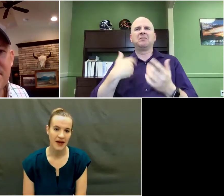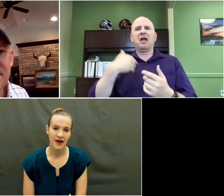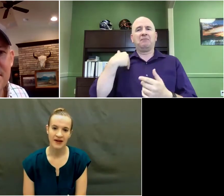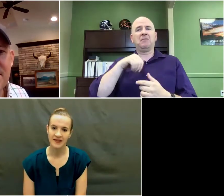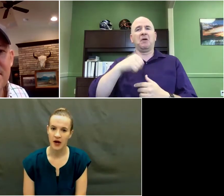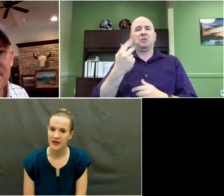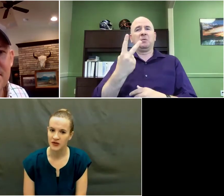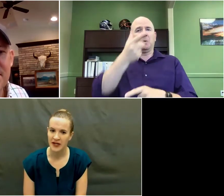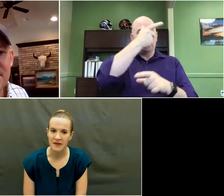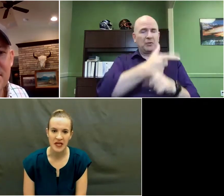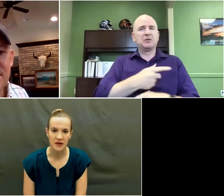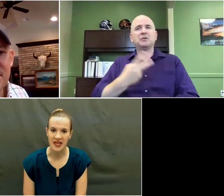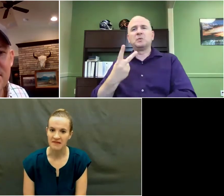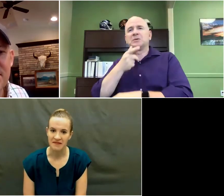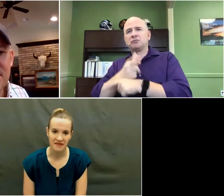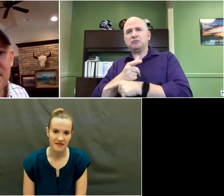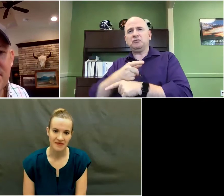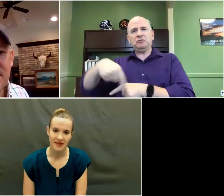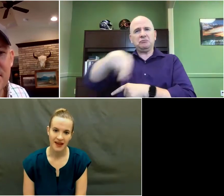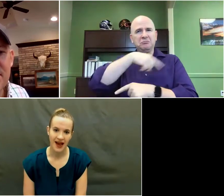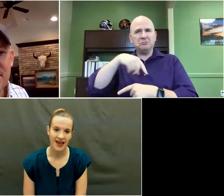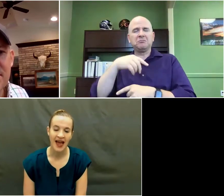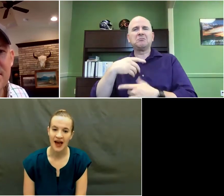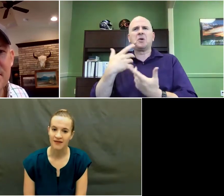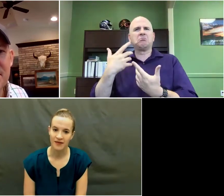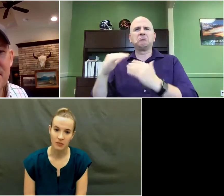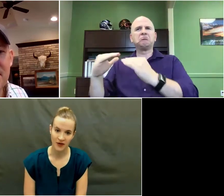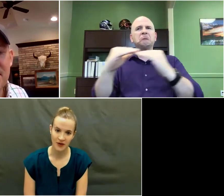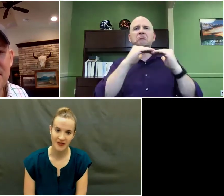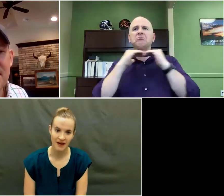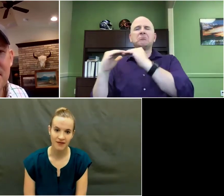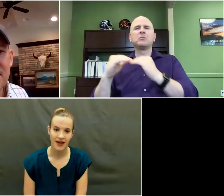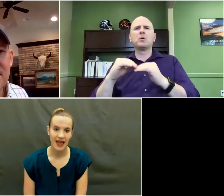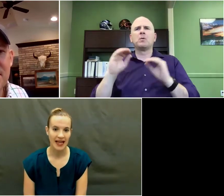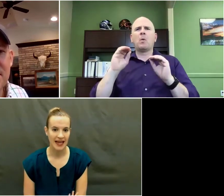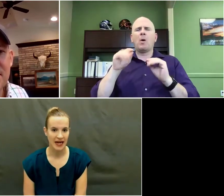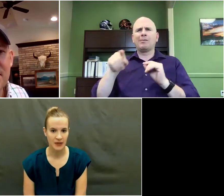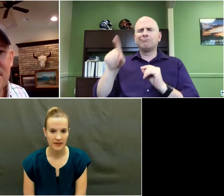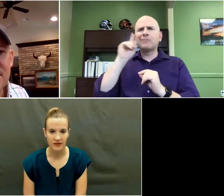parents always treated me equally. I have a brother who's Deaf and then I also have a few